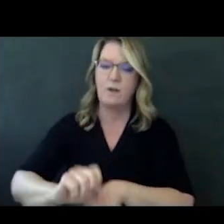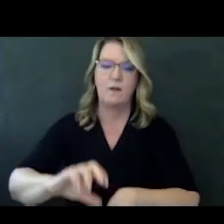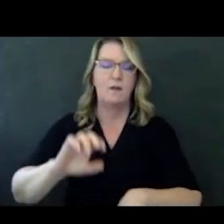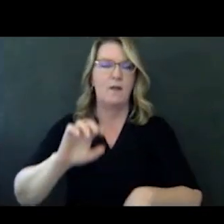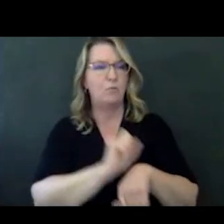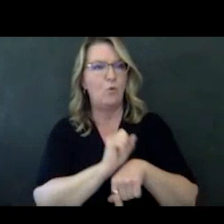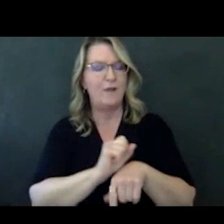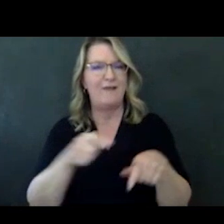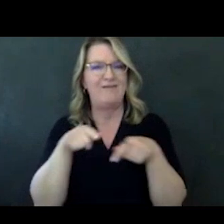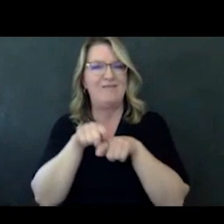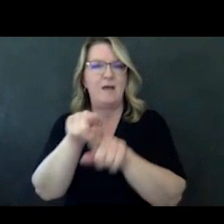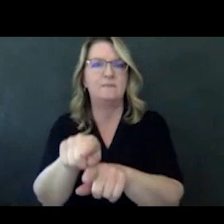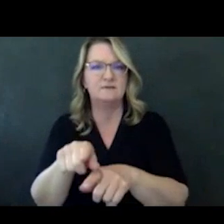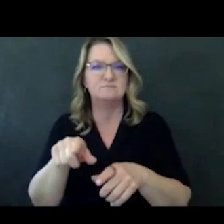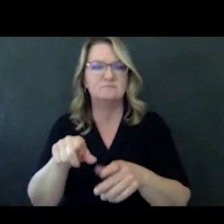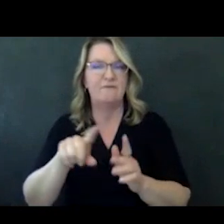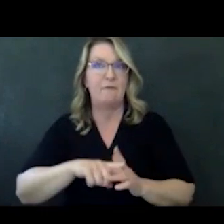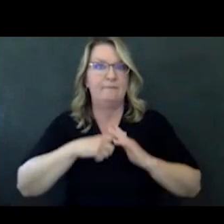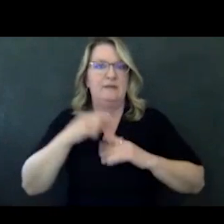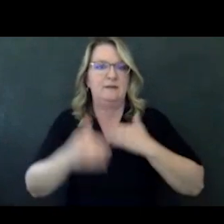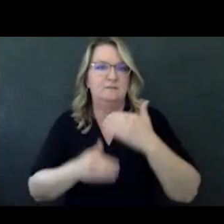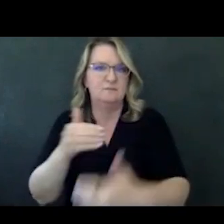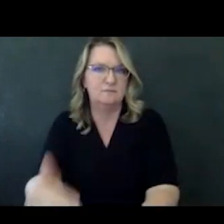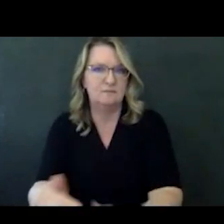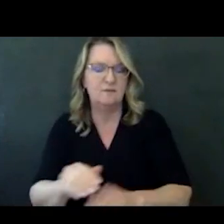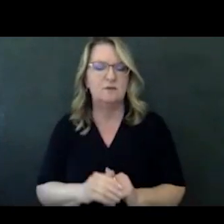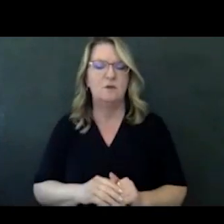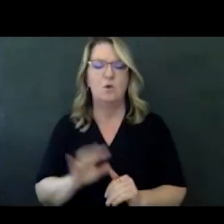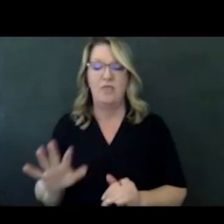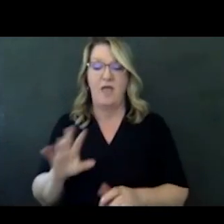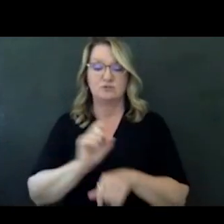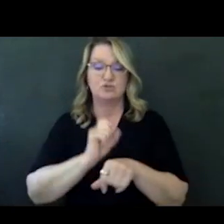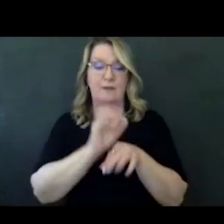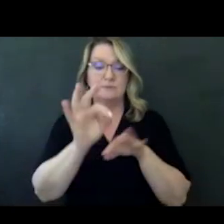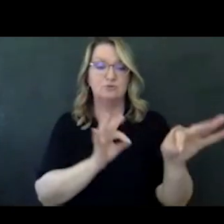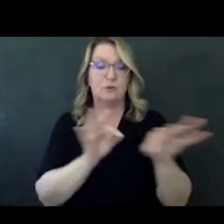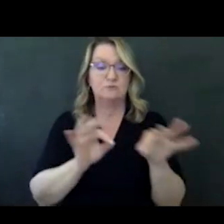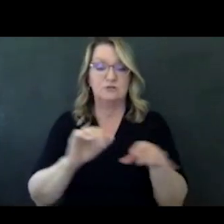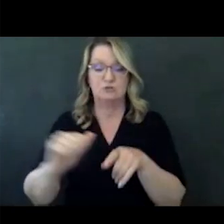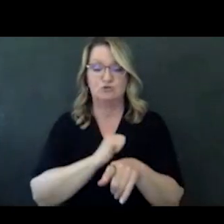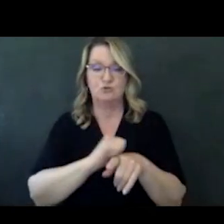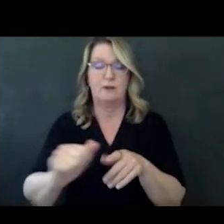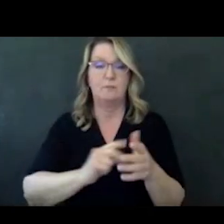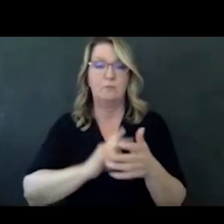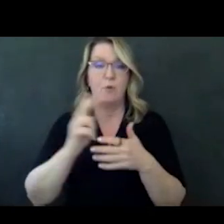the start. To craft the job description and training program, we shadow employers' high